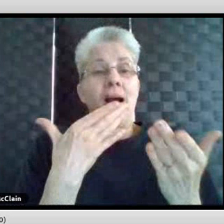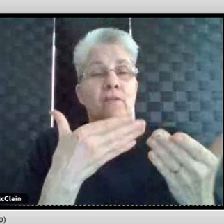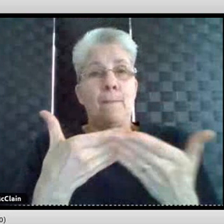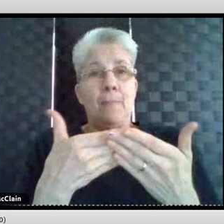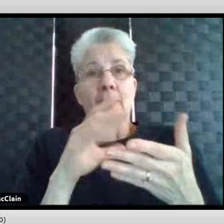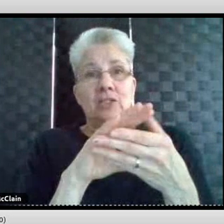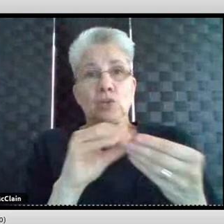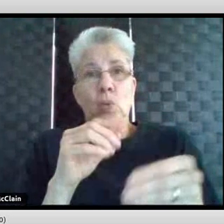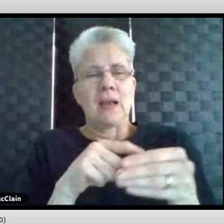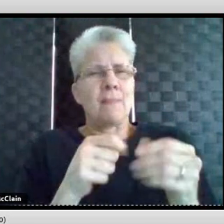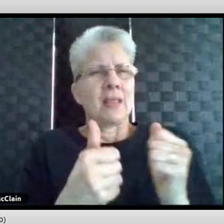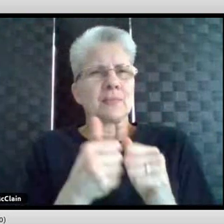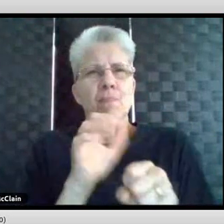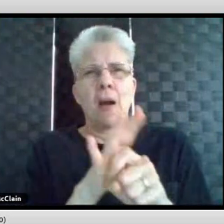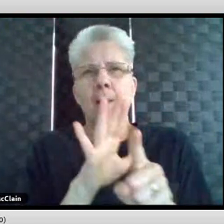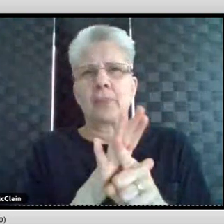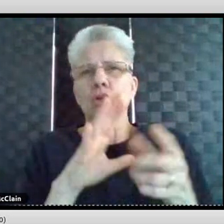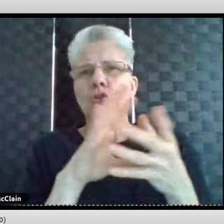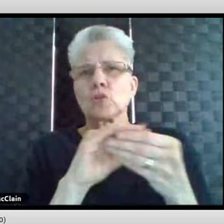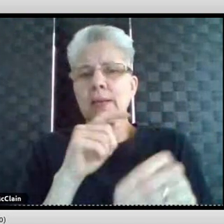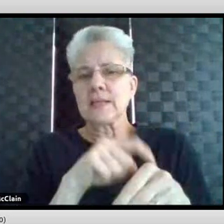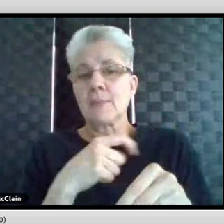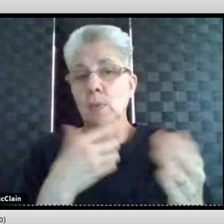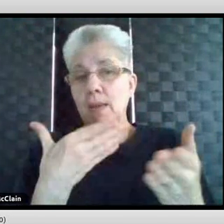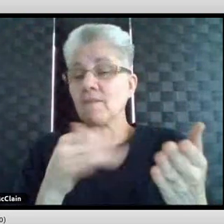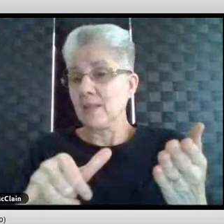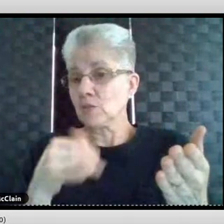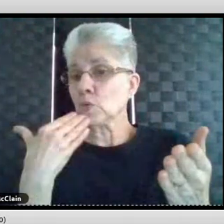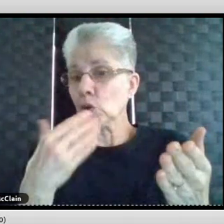It's one of the most popular story times we offer." Good, Gabe, because, you know what?